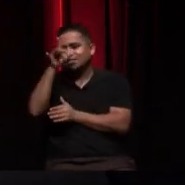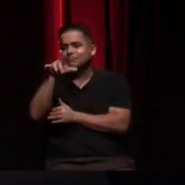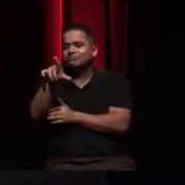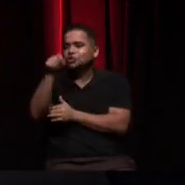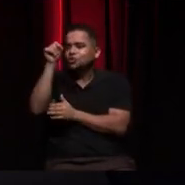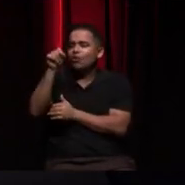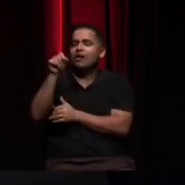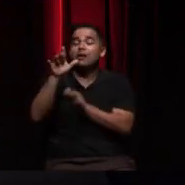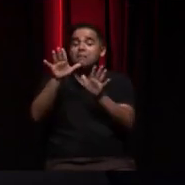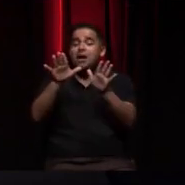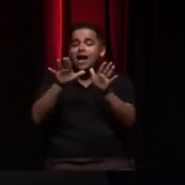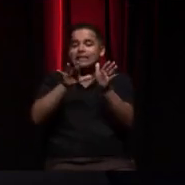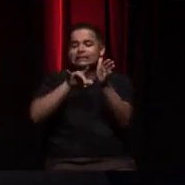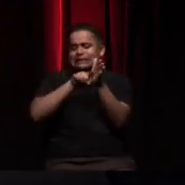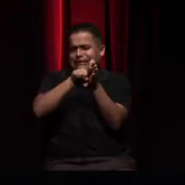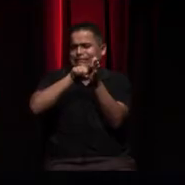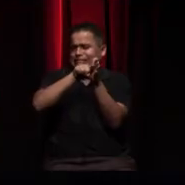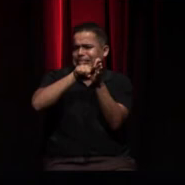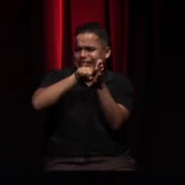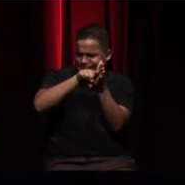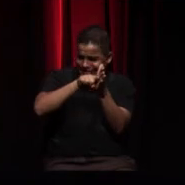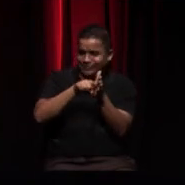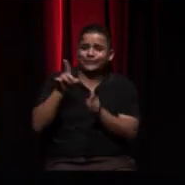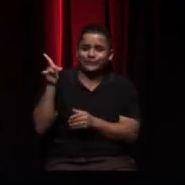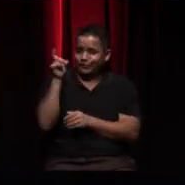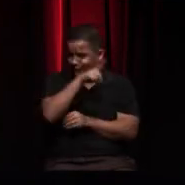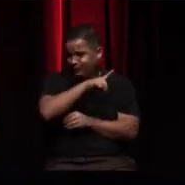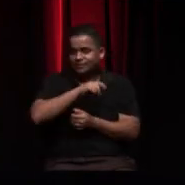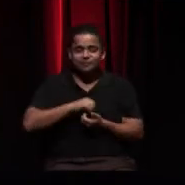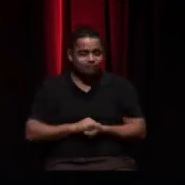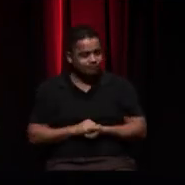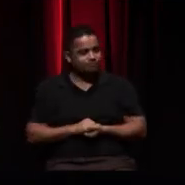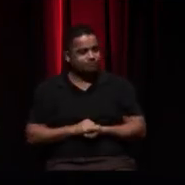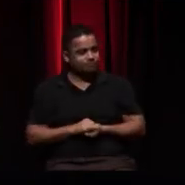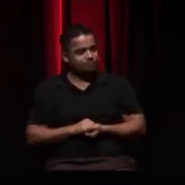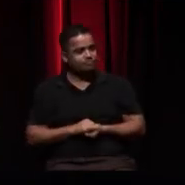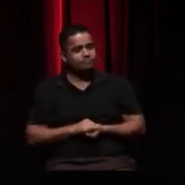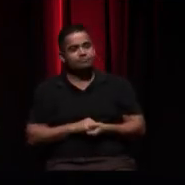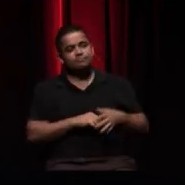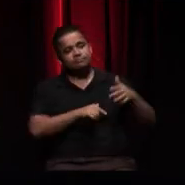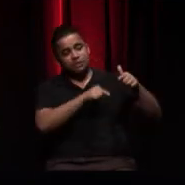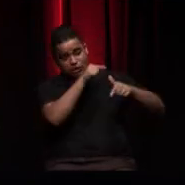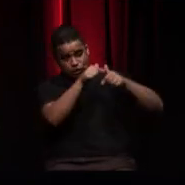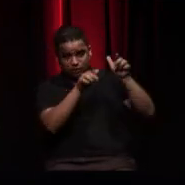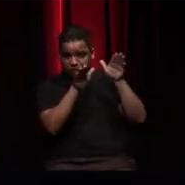Mapping is the difficult thing. What was the specific job here?